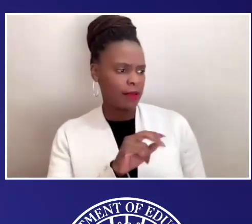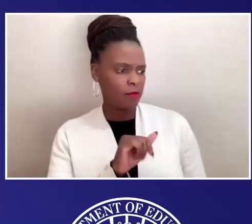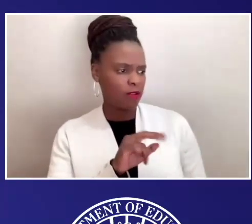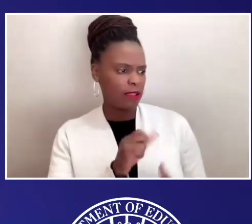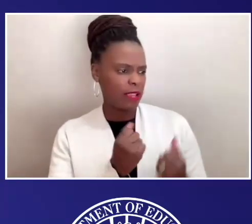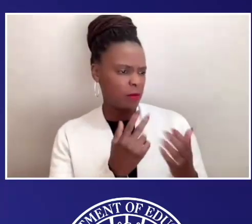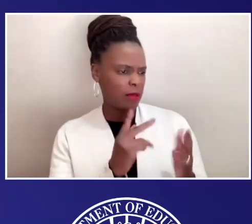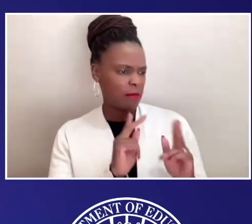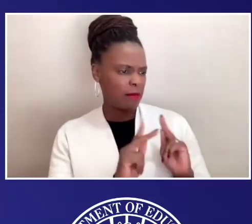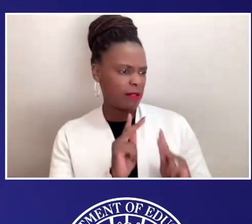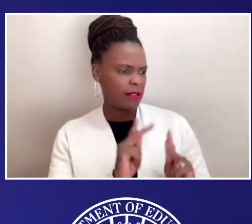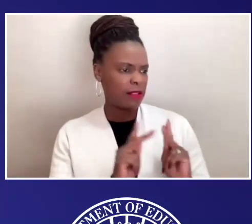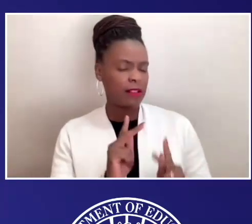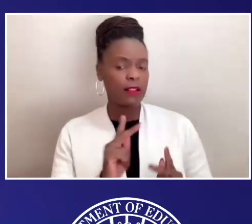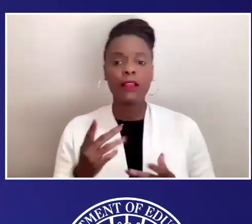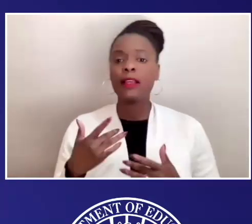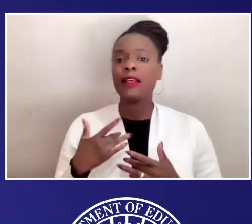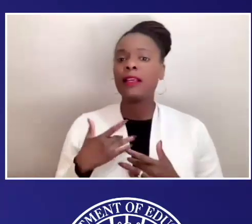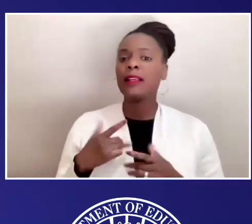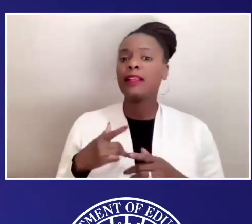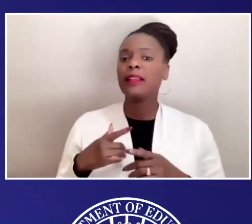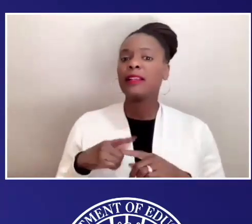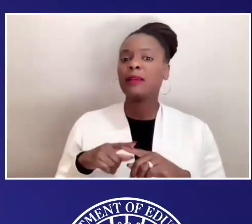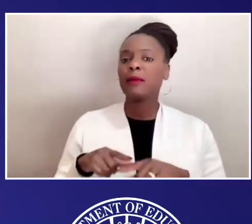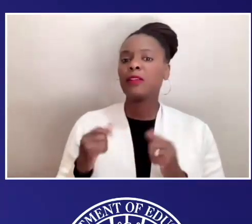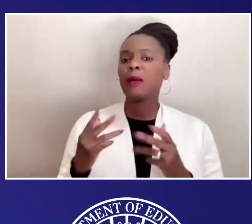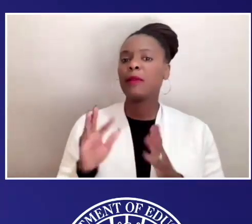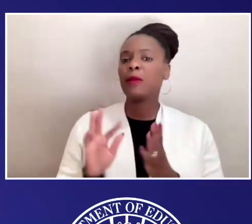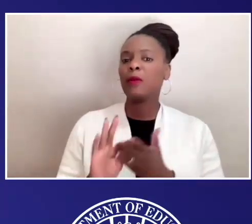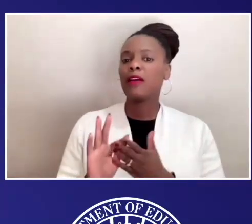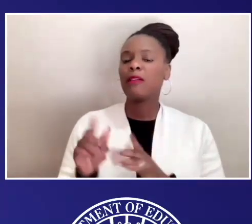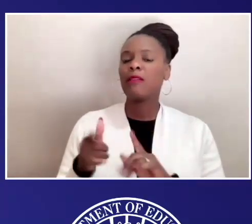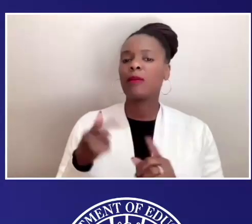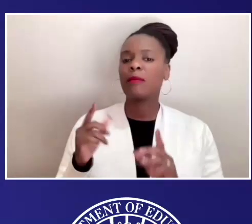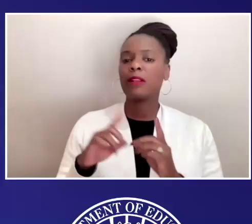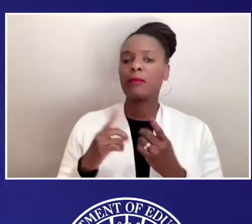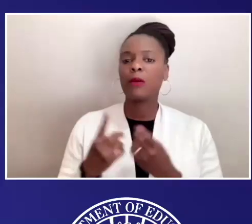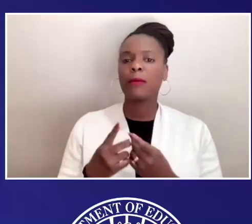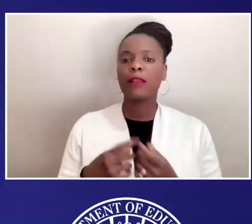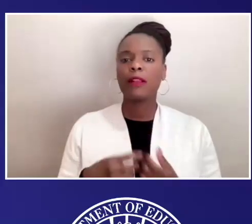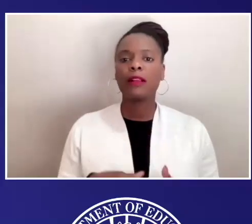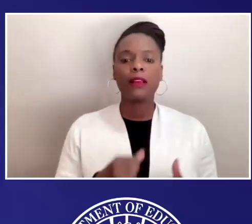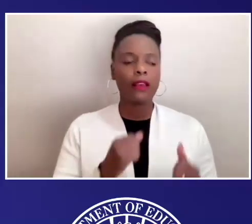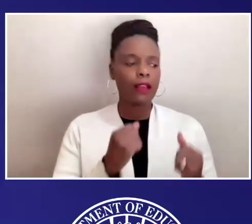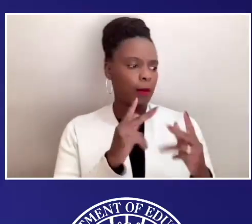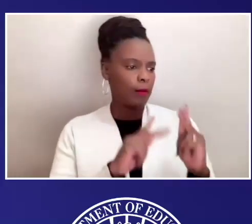That depends how many you're counting from the Department. How many people from the negotiating table? Six? Six.